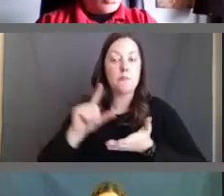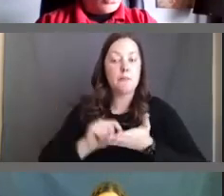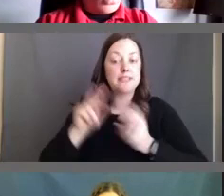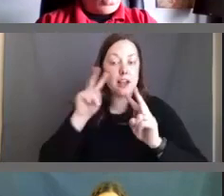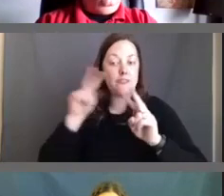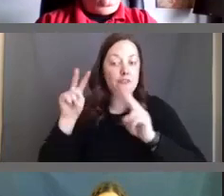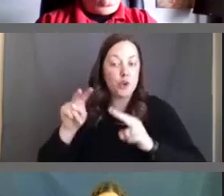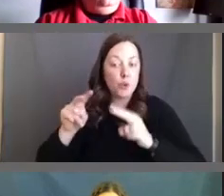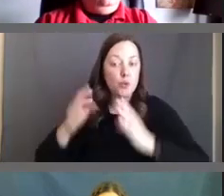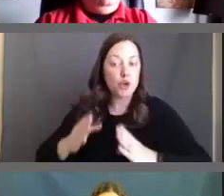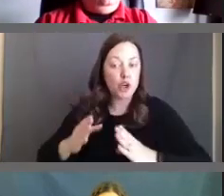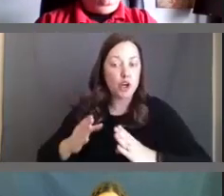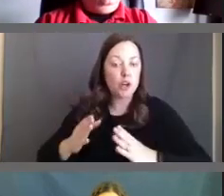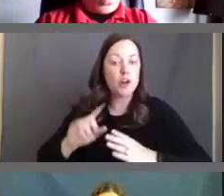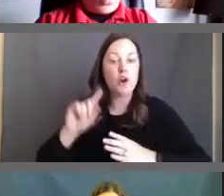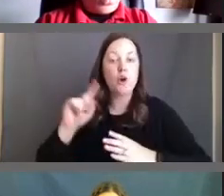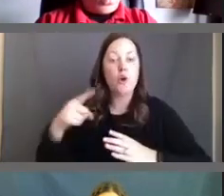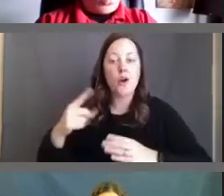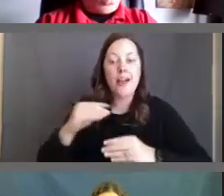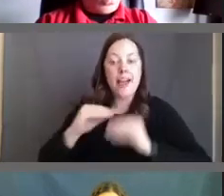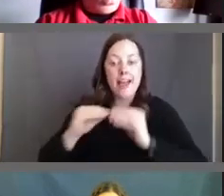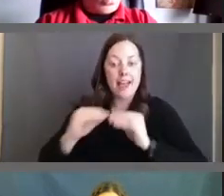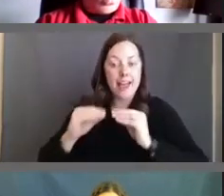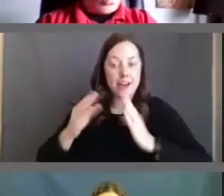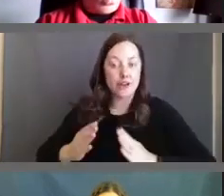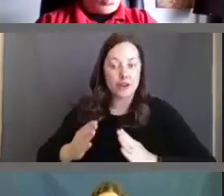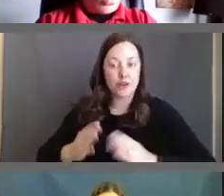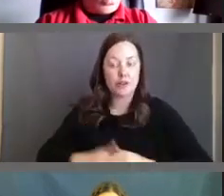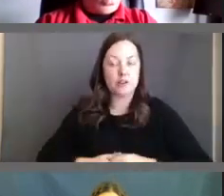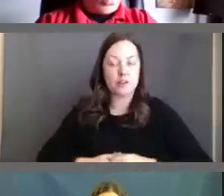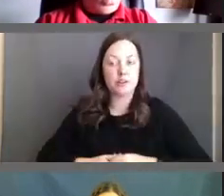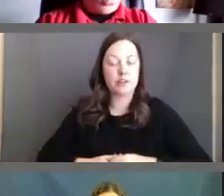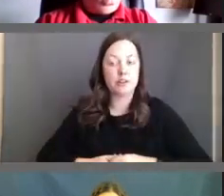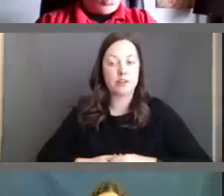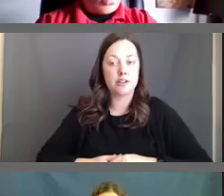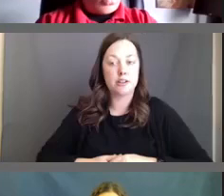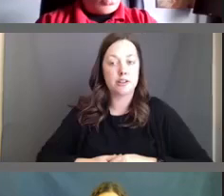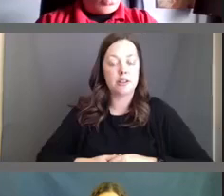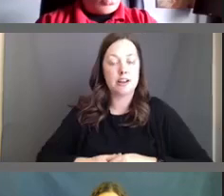Sandy, if you scroll down and let's just show them slide by slide.